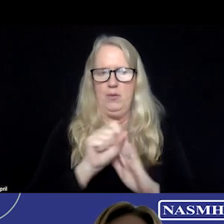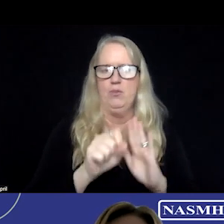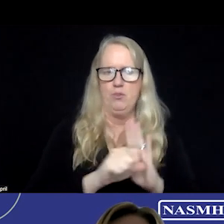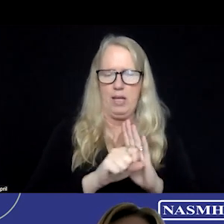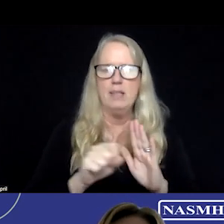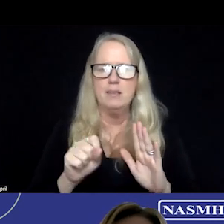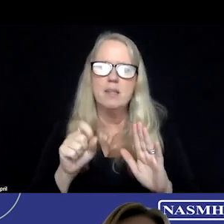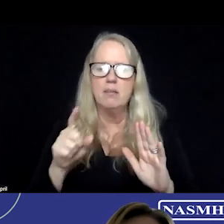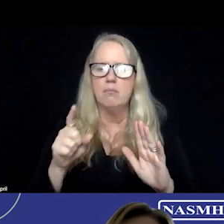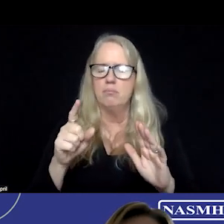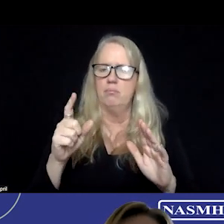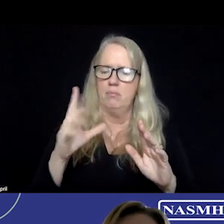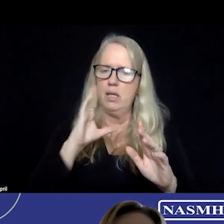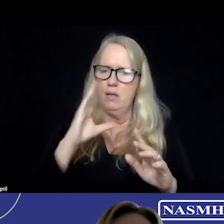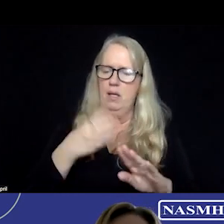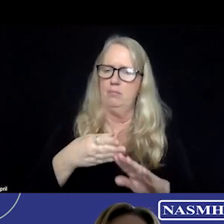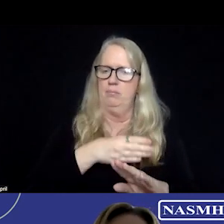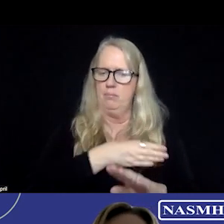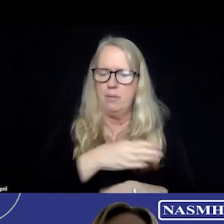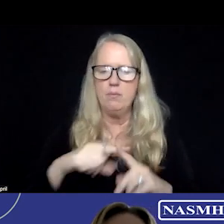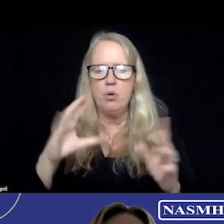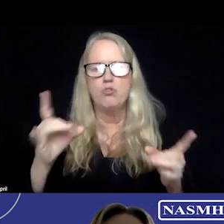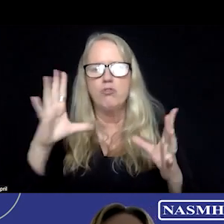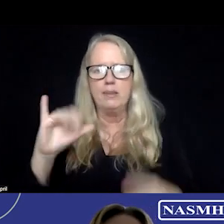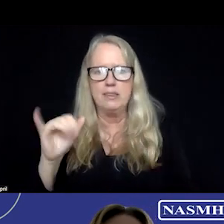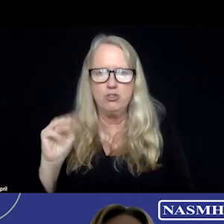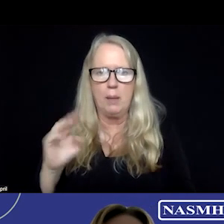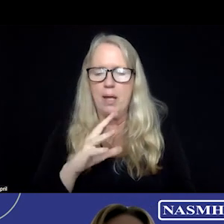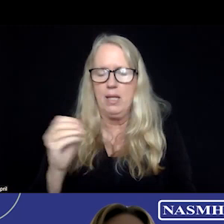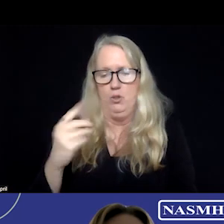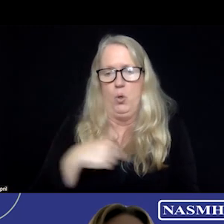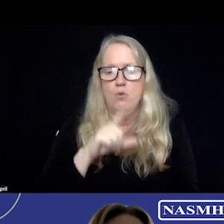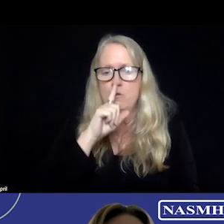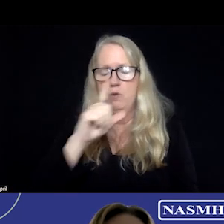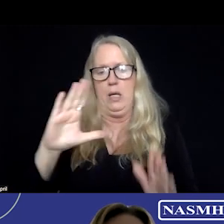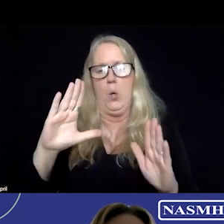HAVE BEEN HIGHLIGHTED ON PAST CRISIS JAMS AND WE HOPE TO FOCUS ON